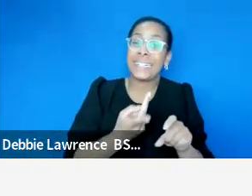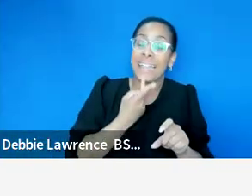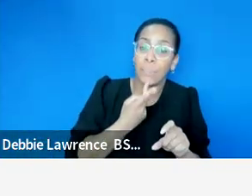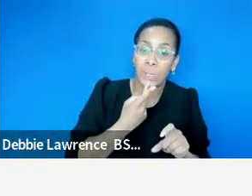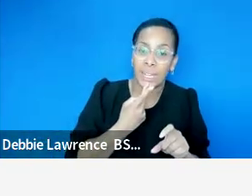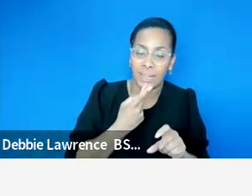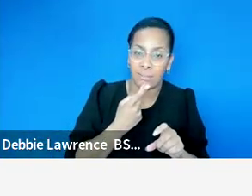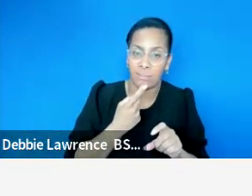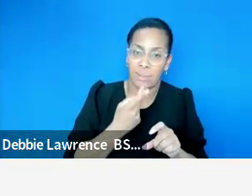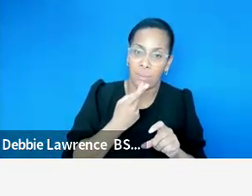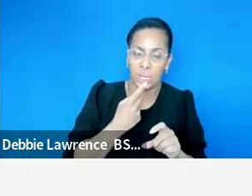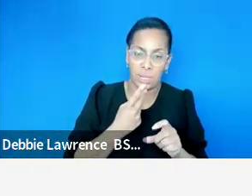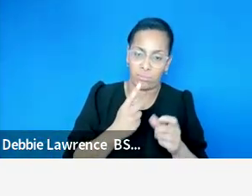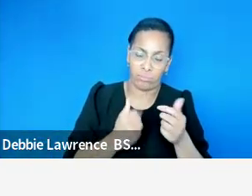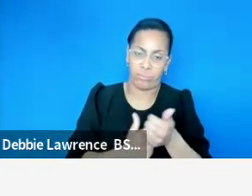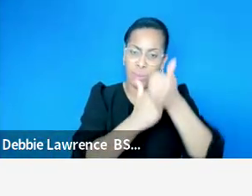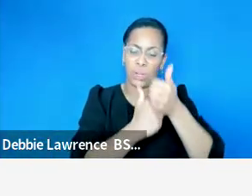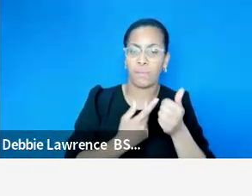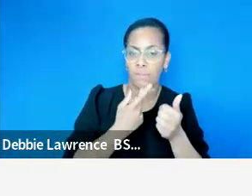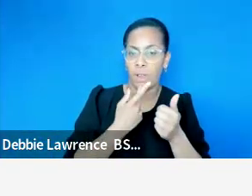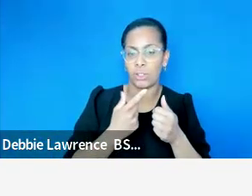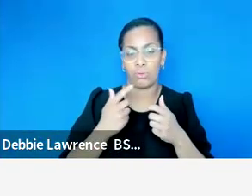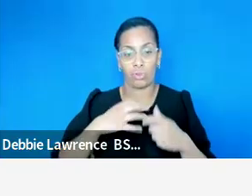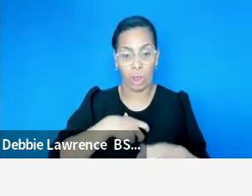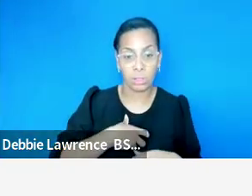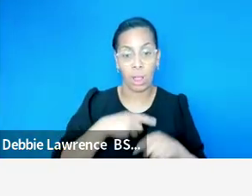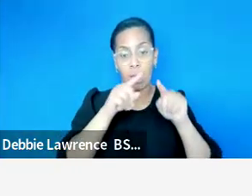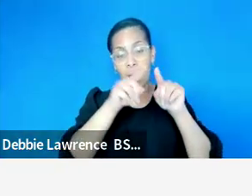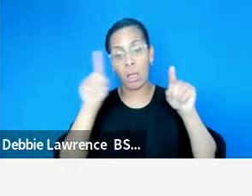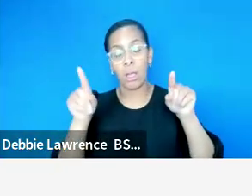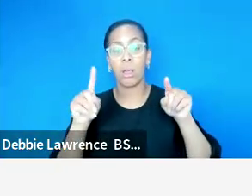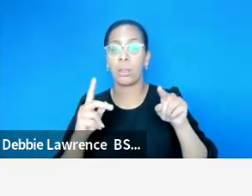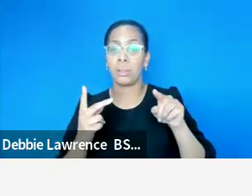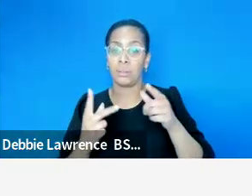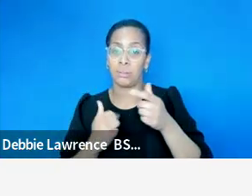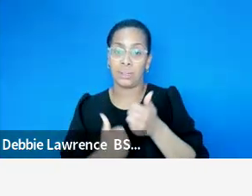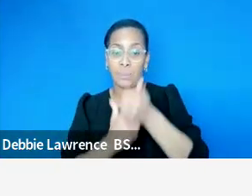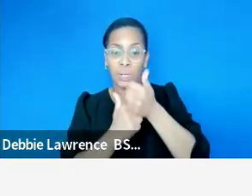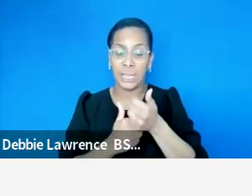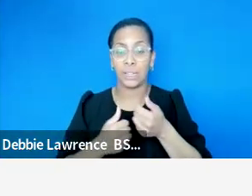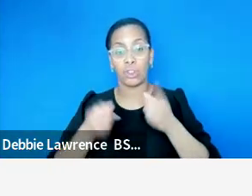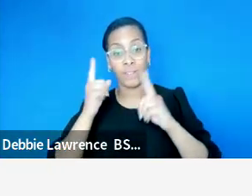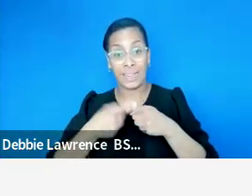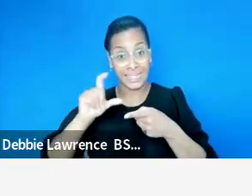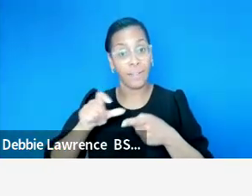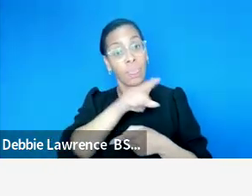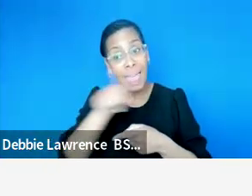executive officer level, again, they are very much involved in the strategic running of the university,